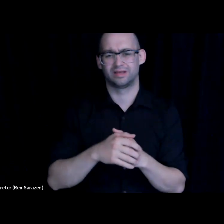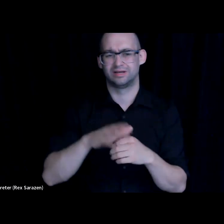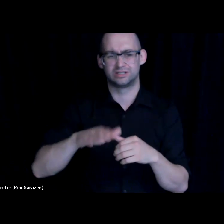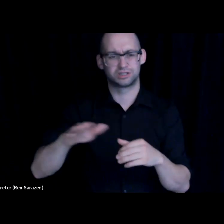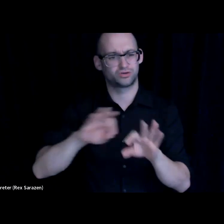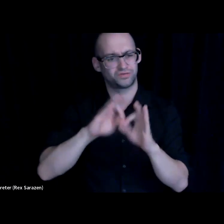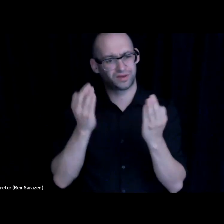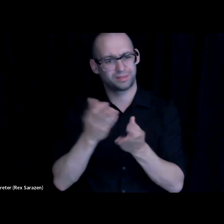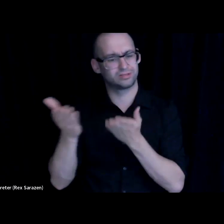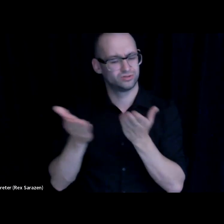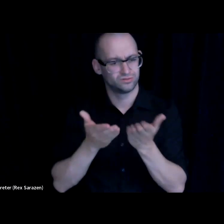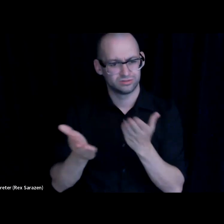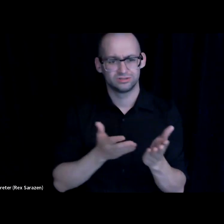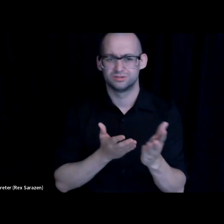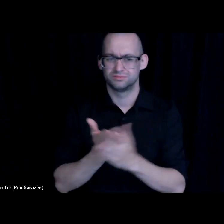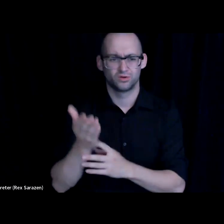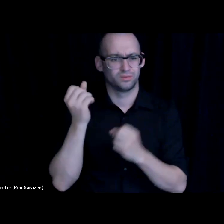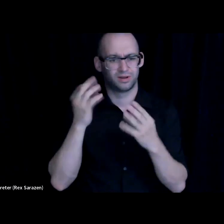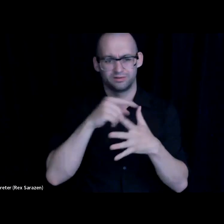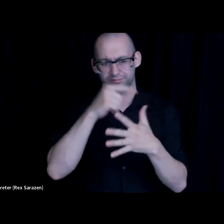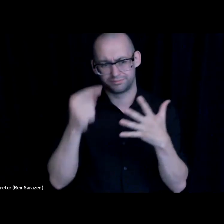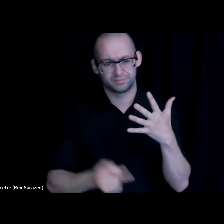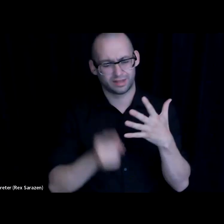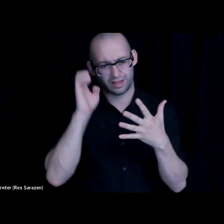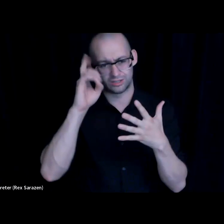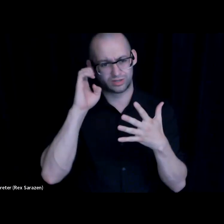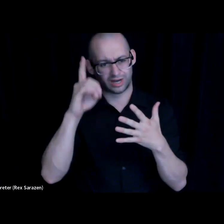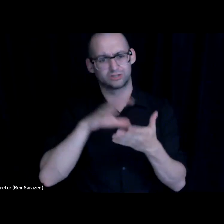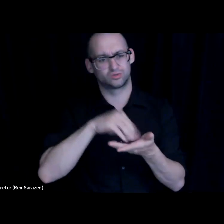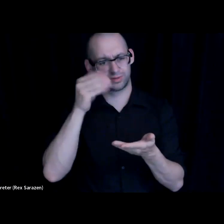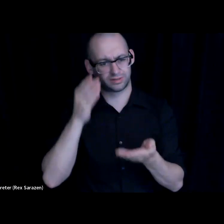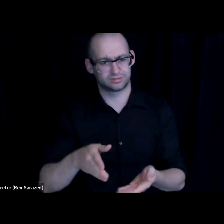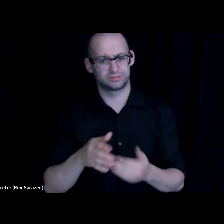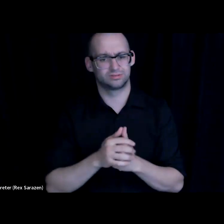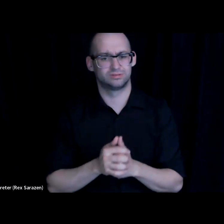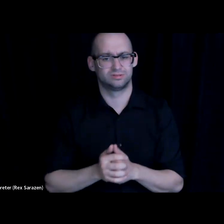to what we do, and educating our students, and you know, like I said I've been in this